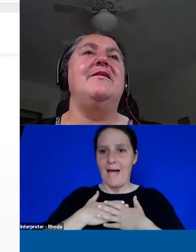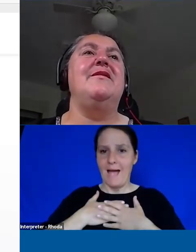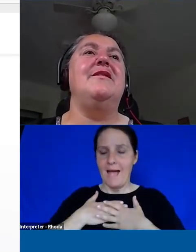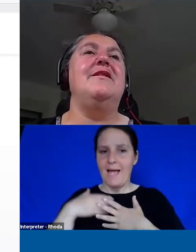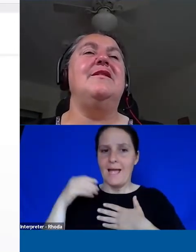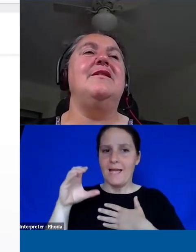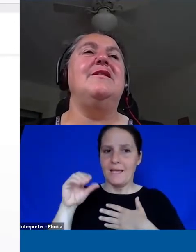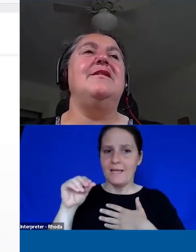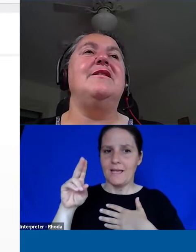[Screen Reader] Expanded.